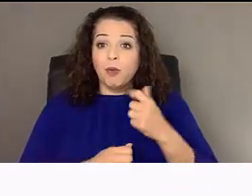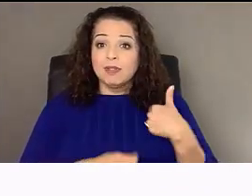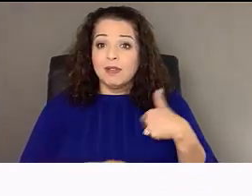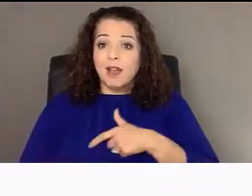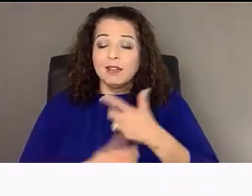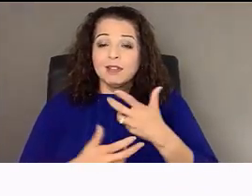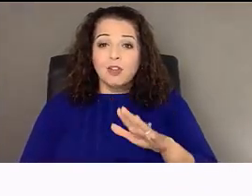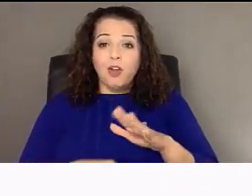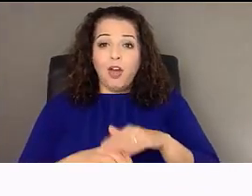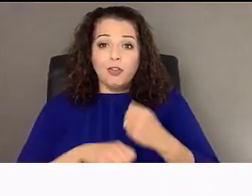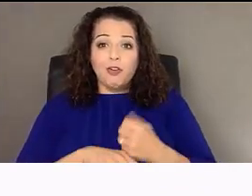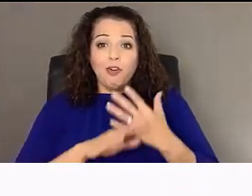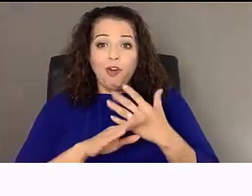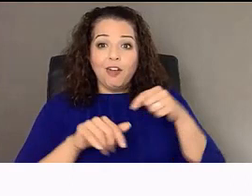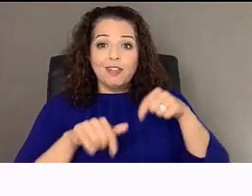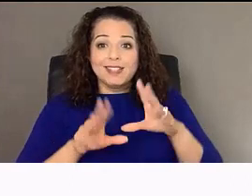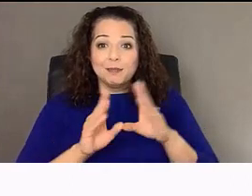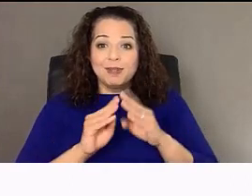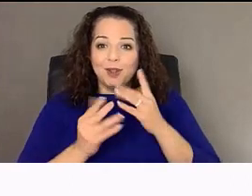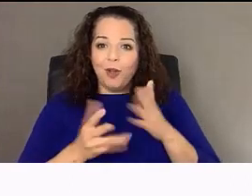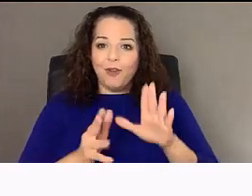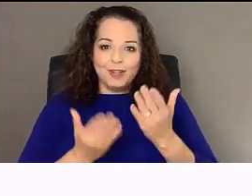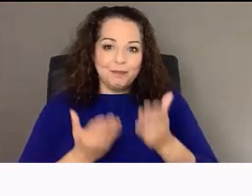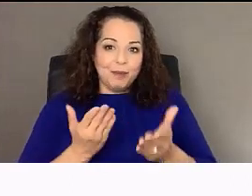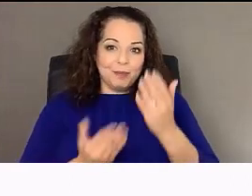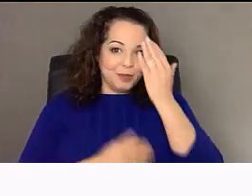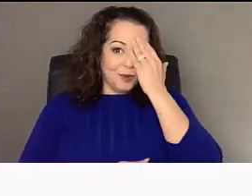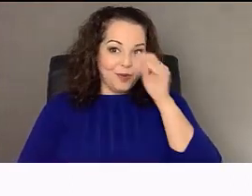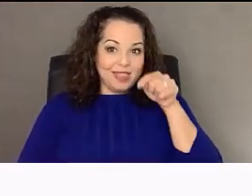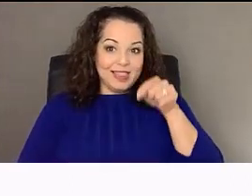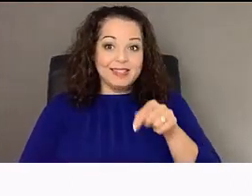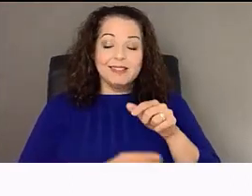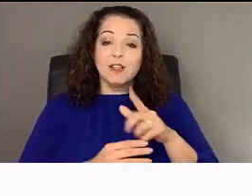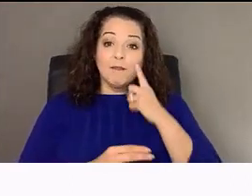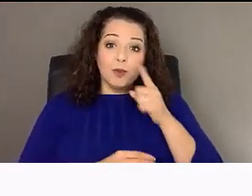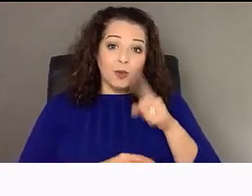but for those who may not, ATs, or assistive technologies,